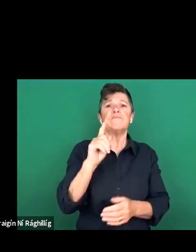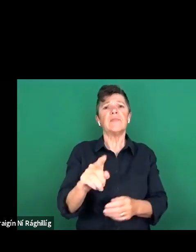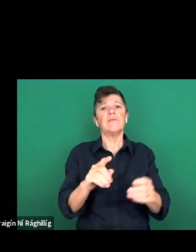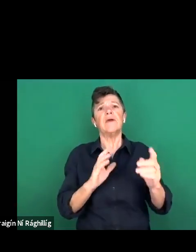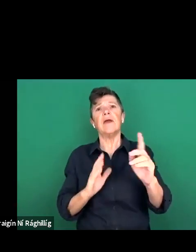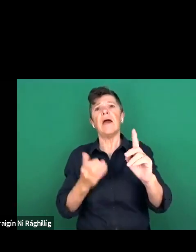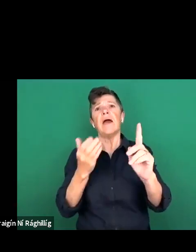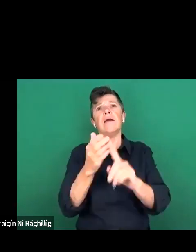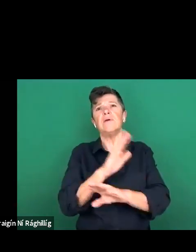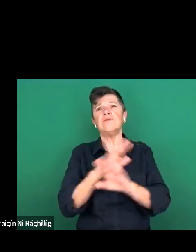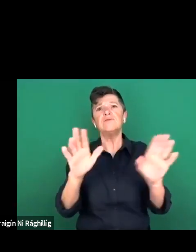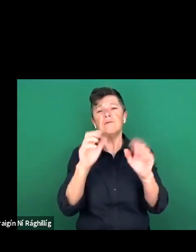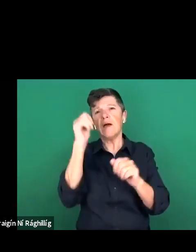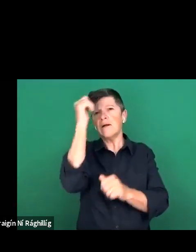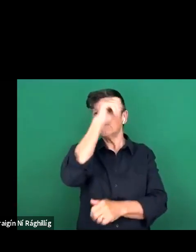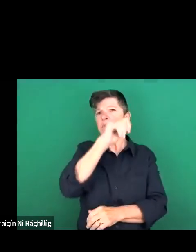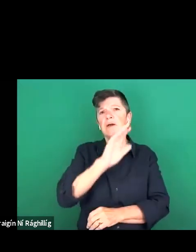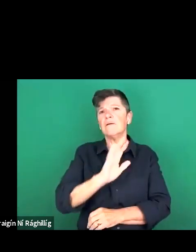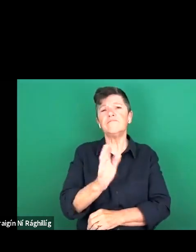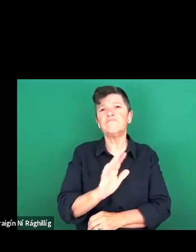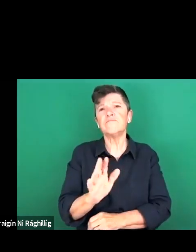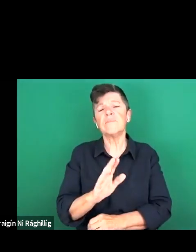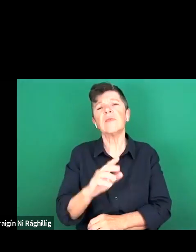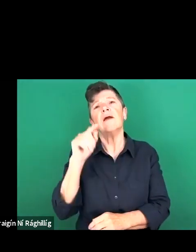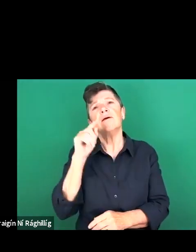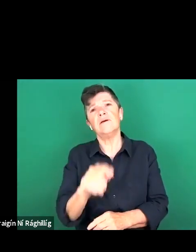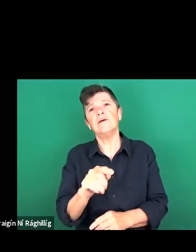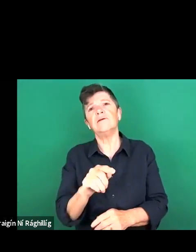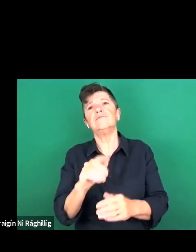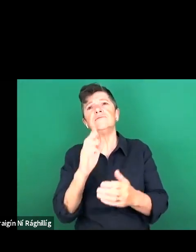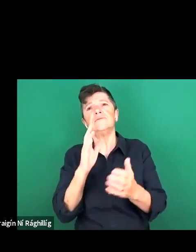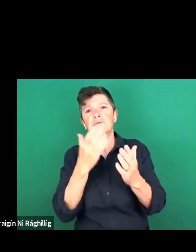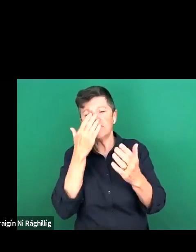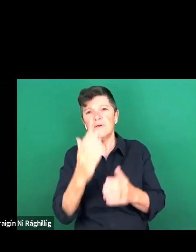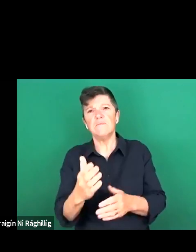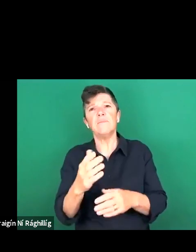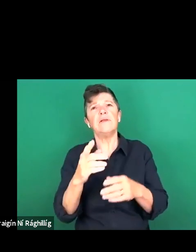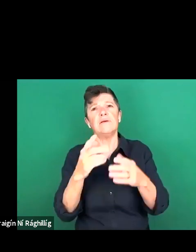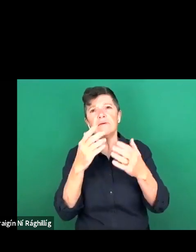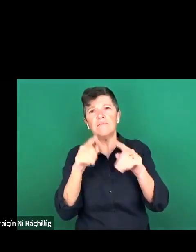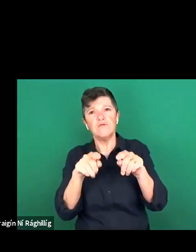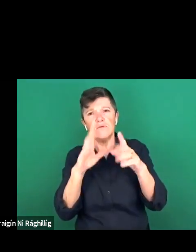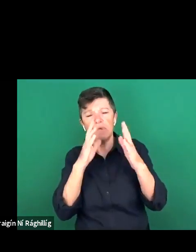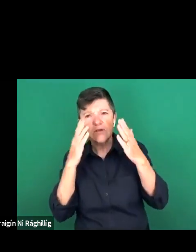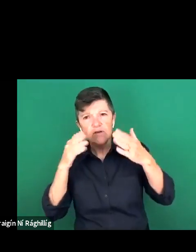come up with more effective solutions. It provides us with the tools to